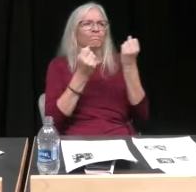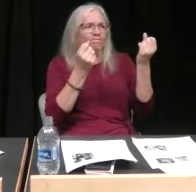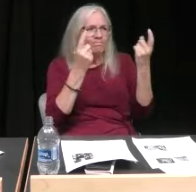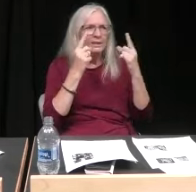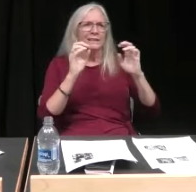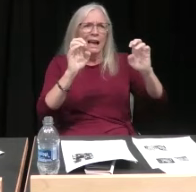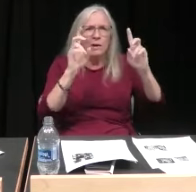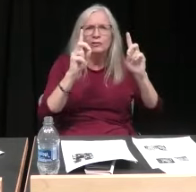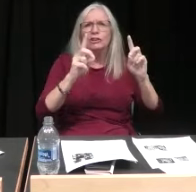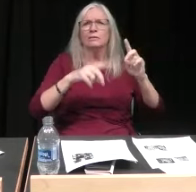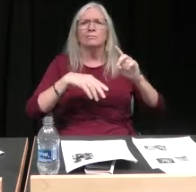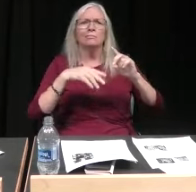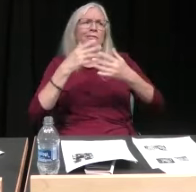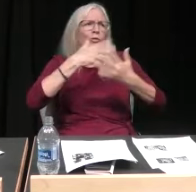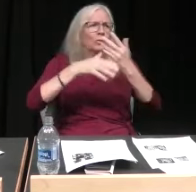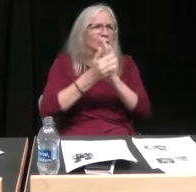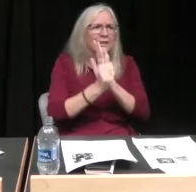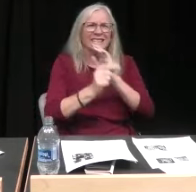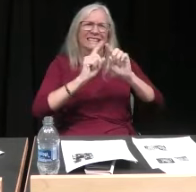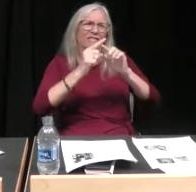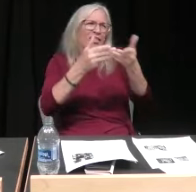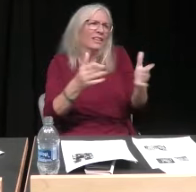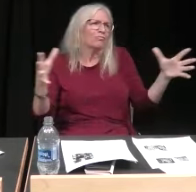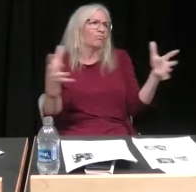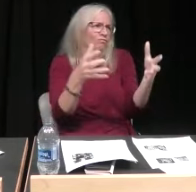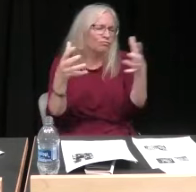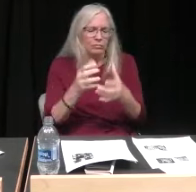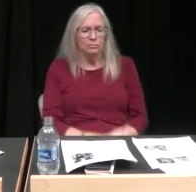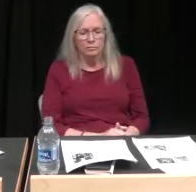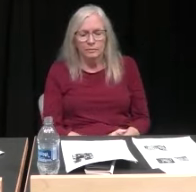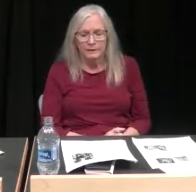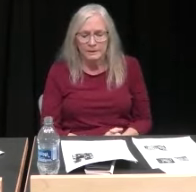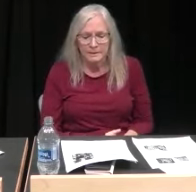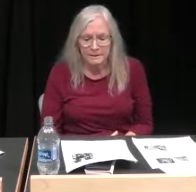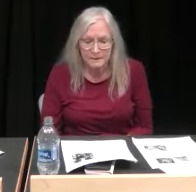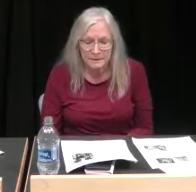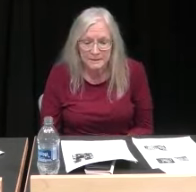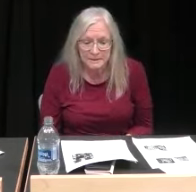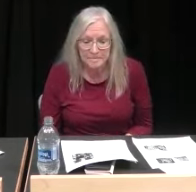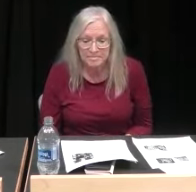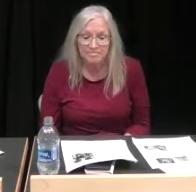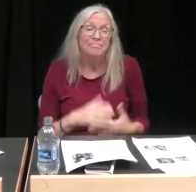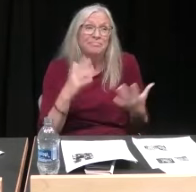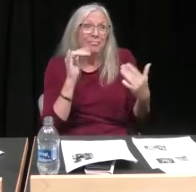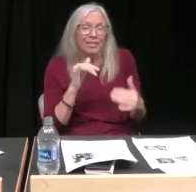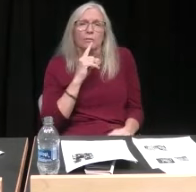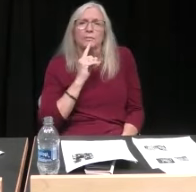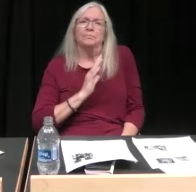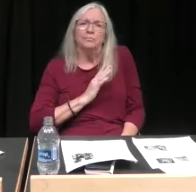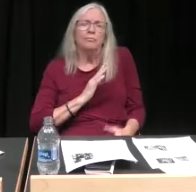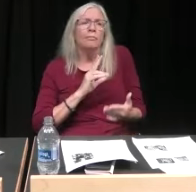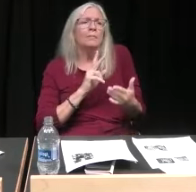to a national movement whether that's promoting uh better access to education or social opportunities